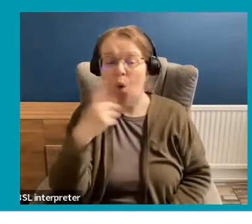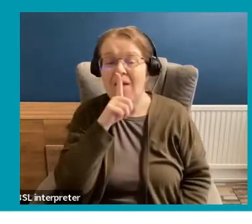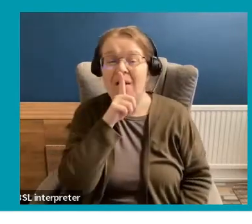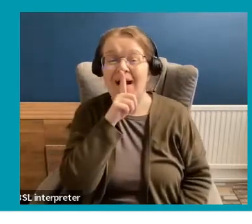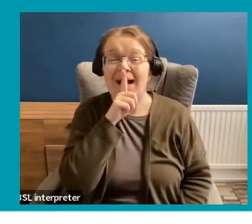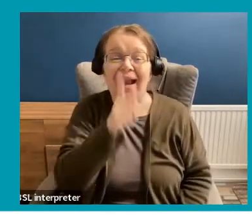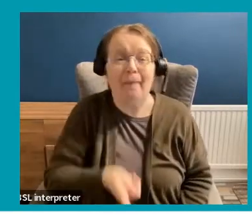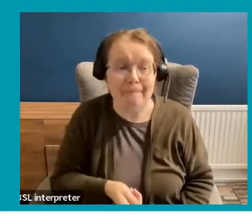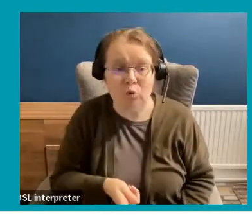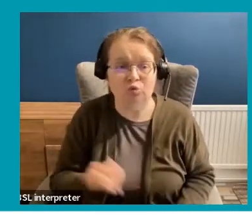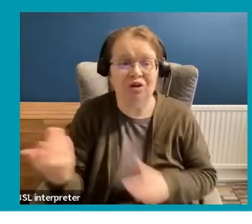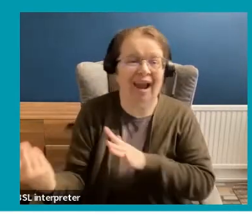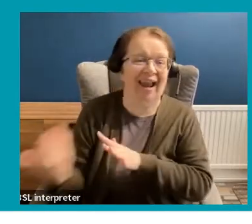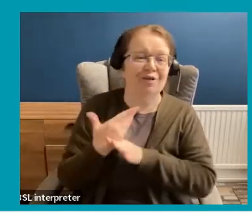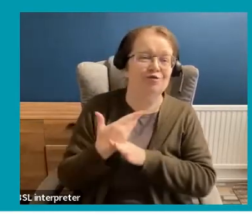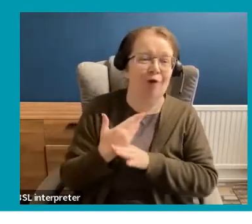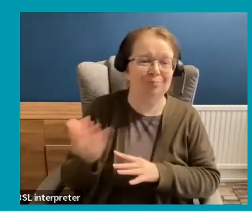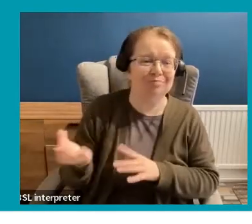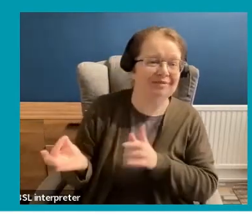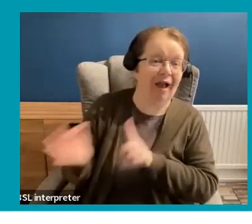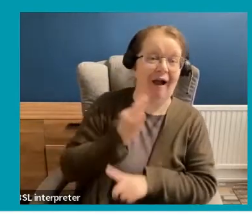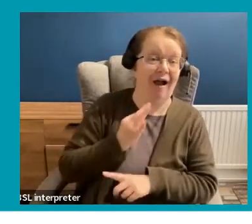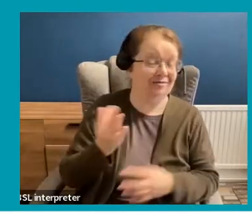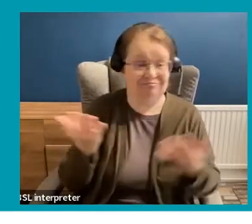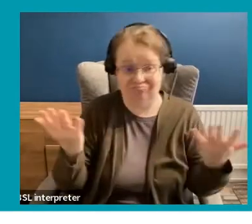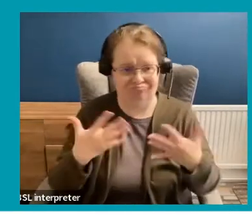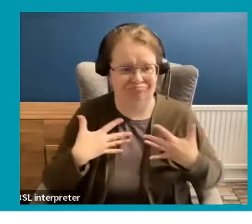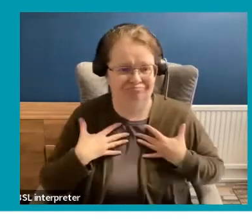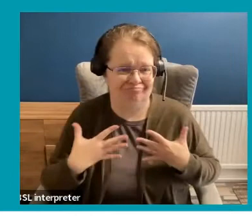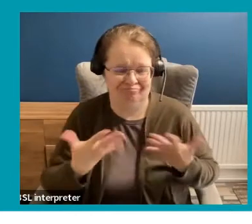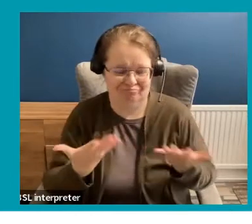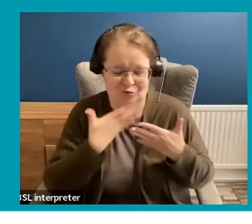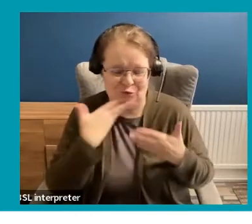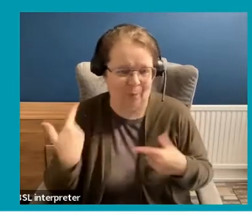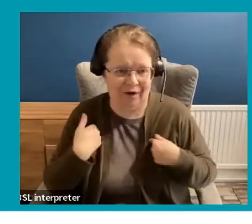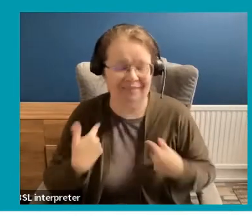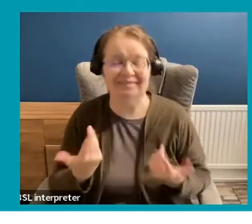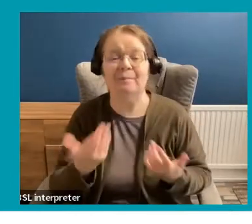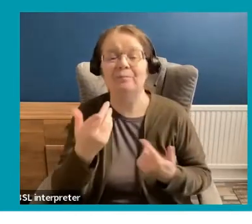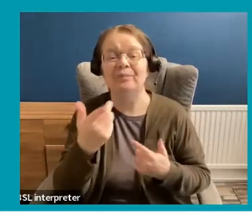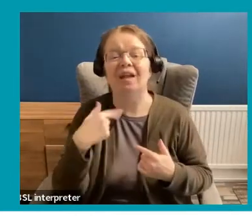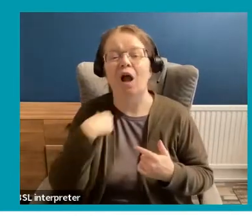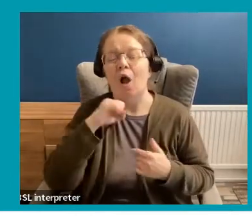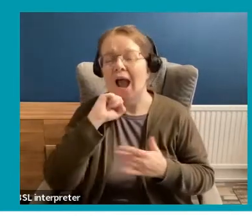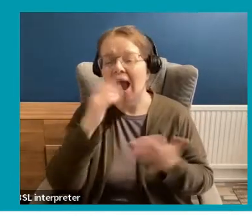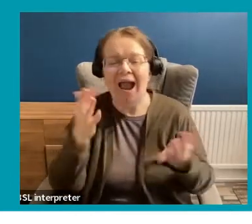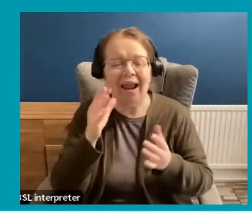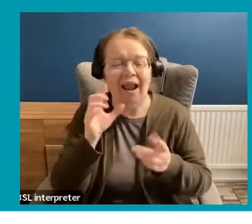am sure we will not mind. Any questions or comments would be fine and we welcome those as we go along.